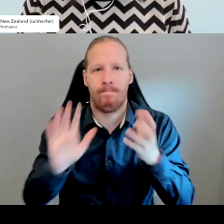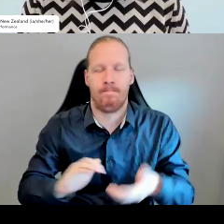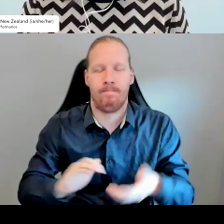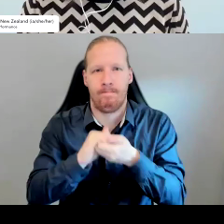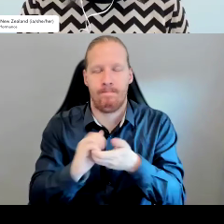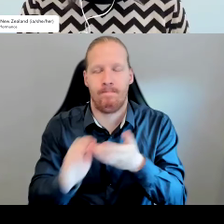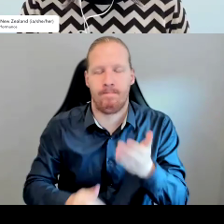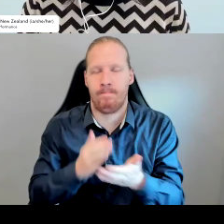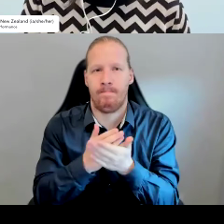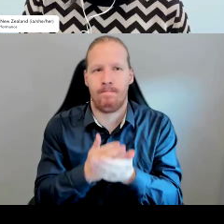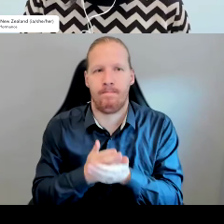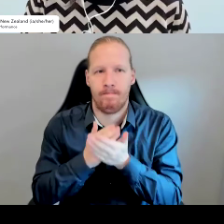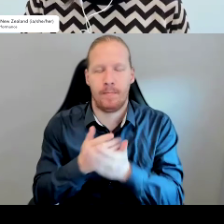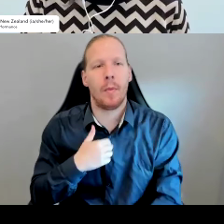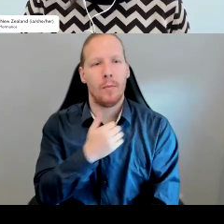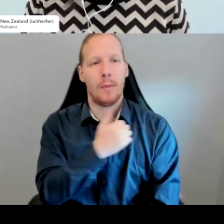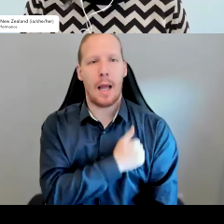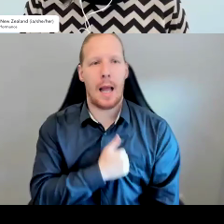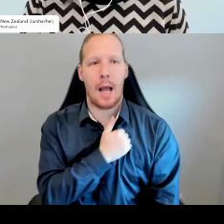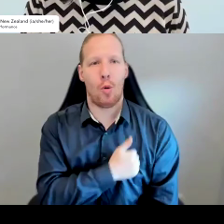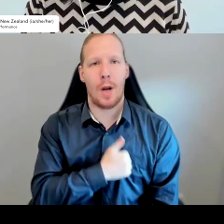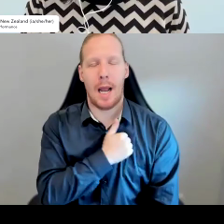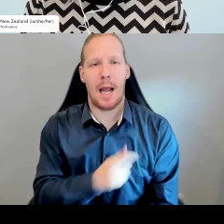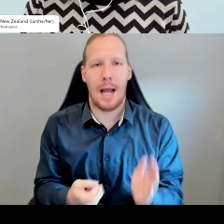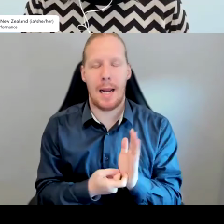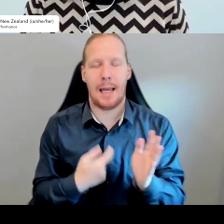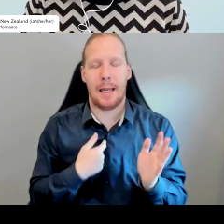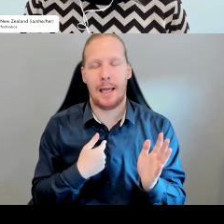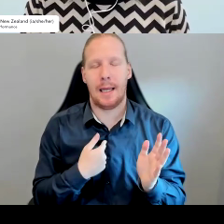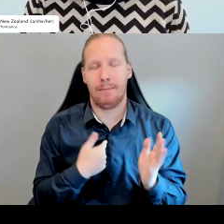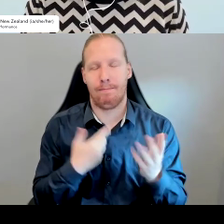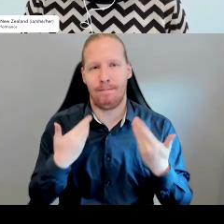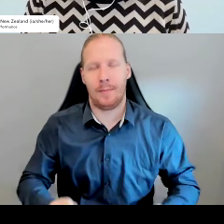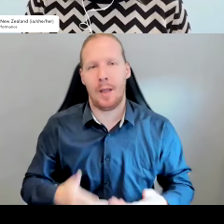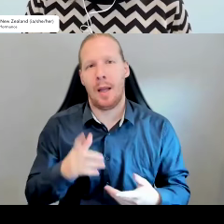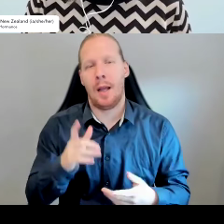I'm co-manager Māori policy and performance for Creative New Zealand Aotearoa. And it's my great